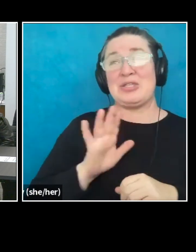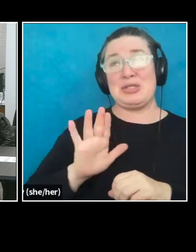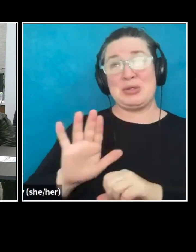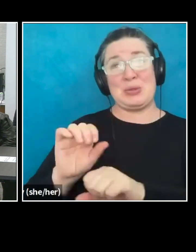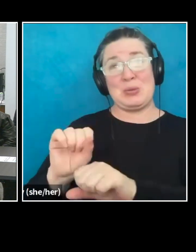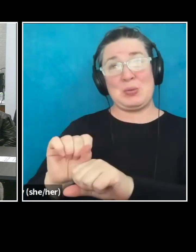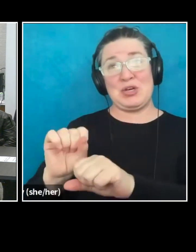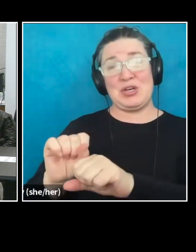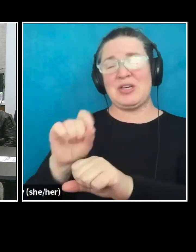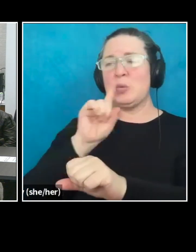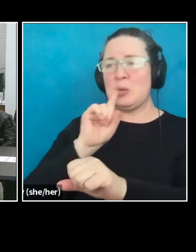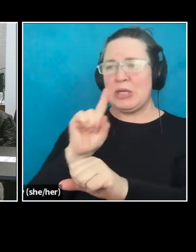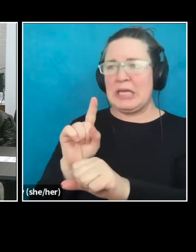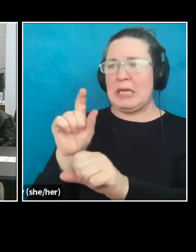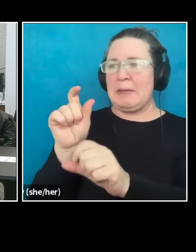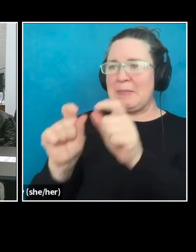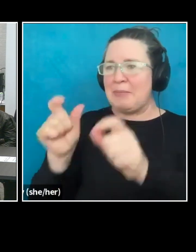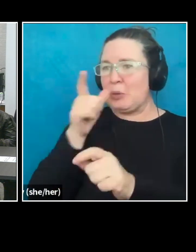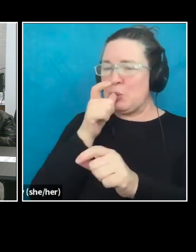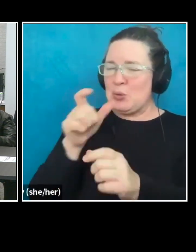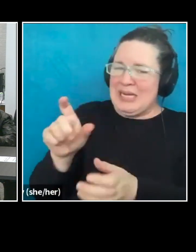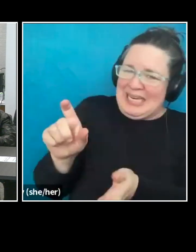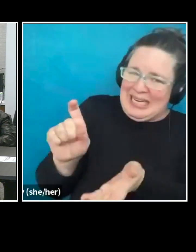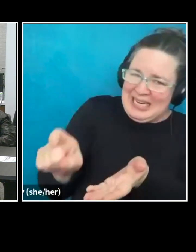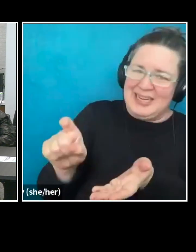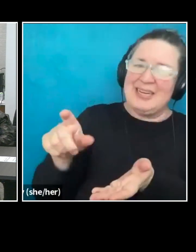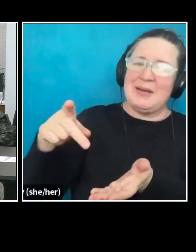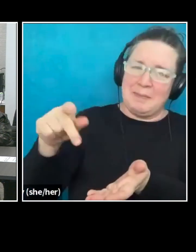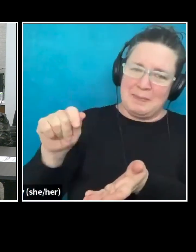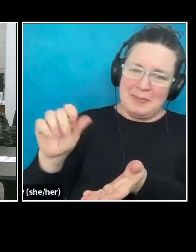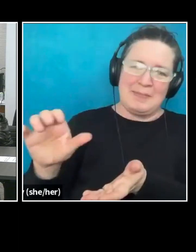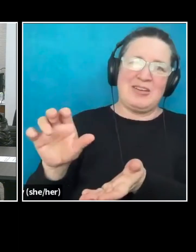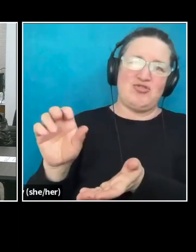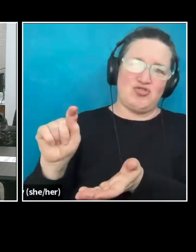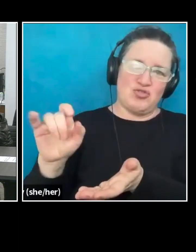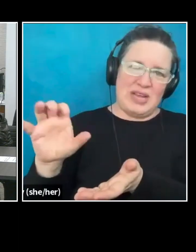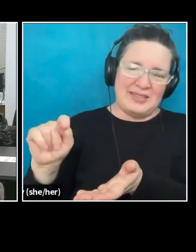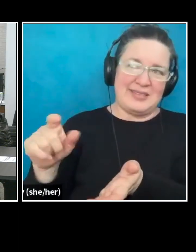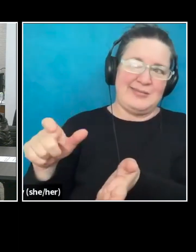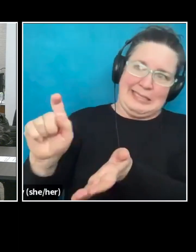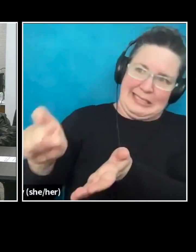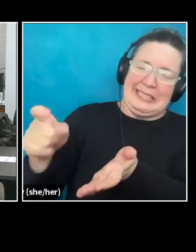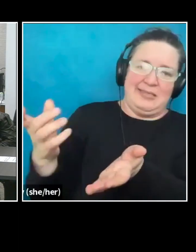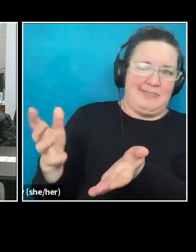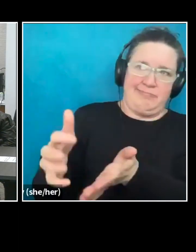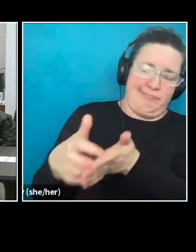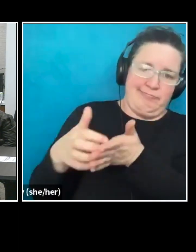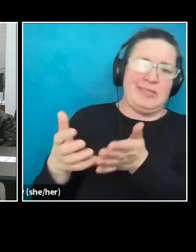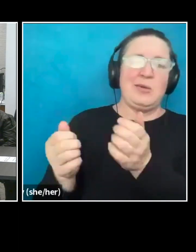transit to get around or uh to get around without a car. So very needs-based. Um, but a lot of our